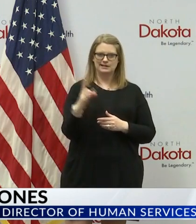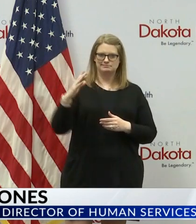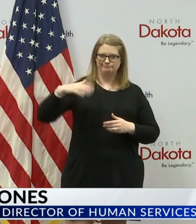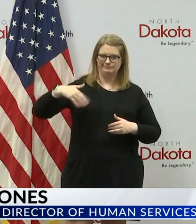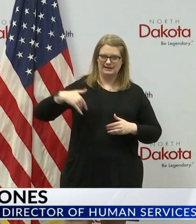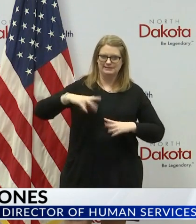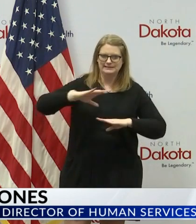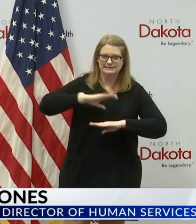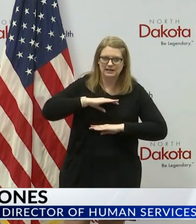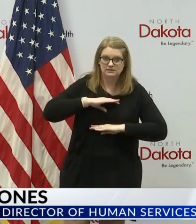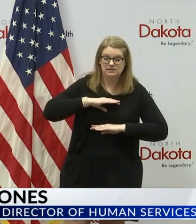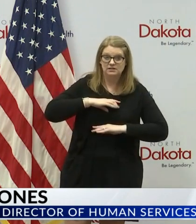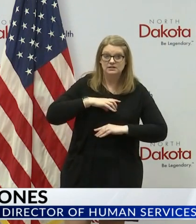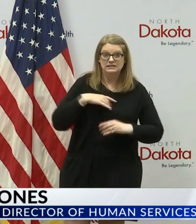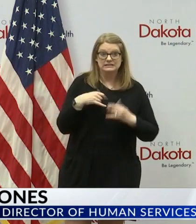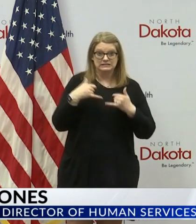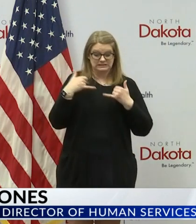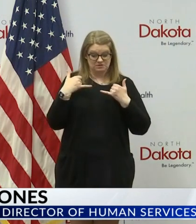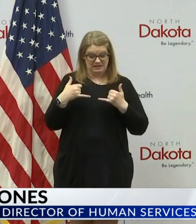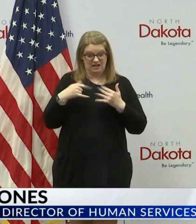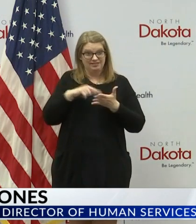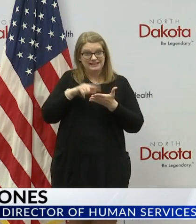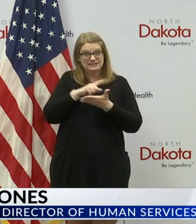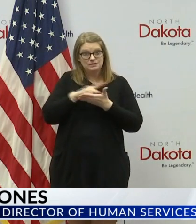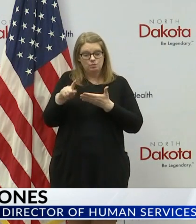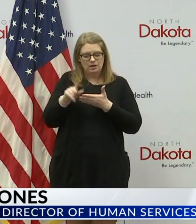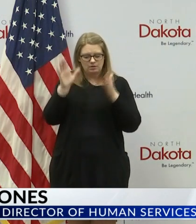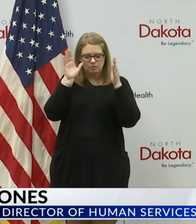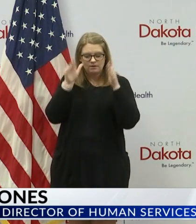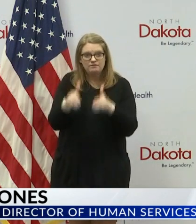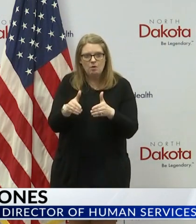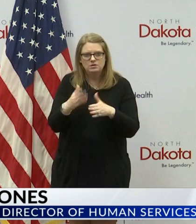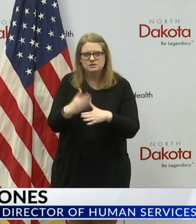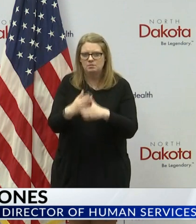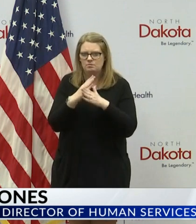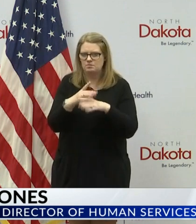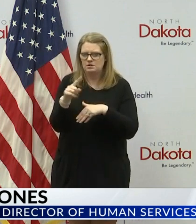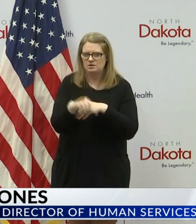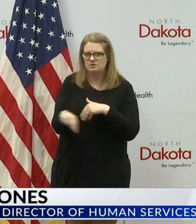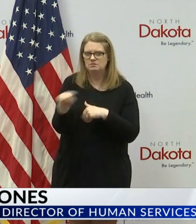I WANT TO BRING AN UPDATE ON OUR PLAN, YOU CAN SEE IT IS ONE